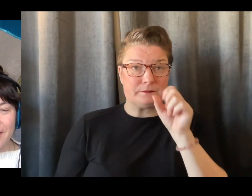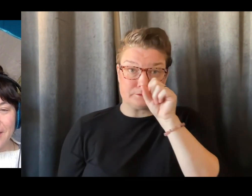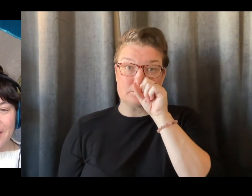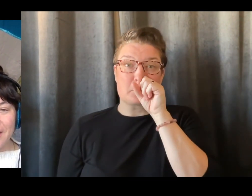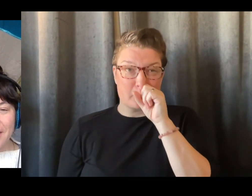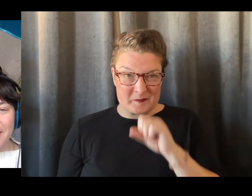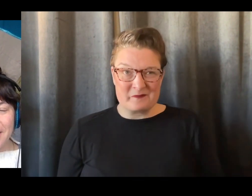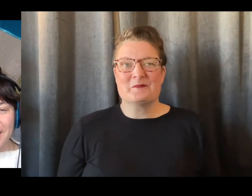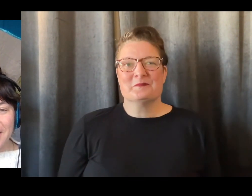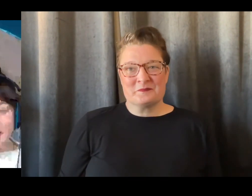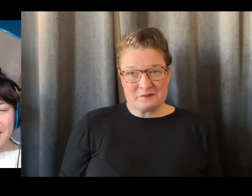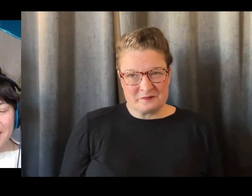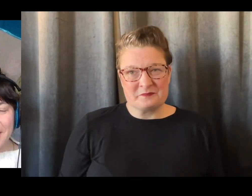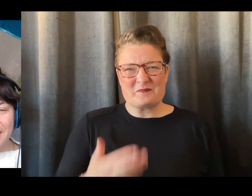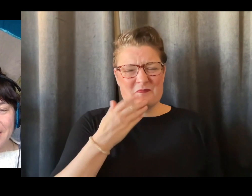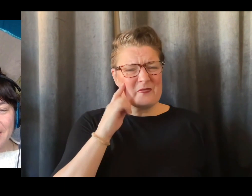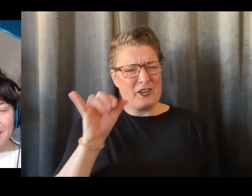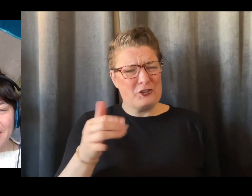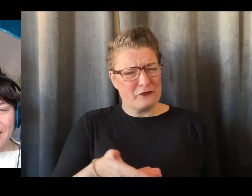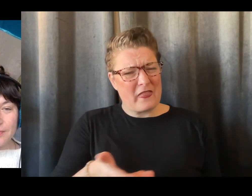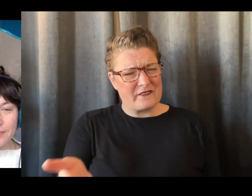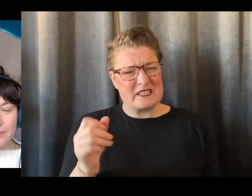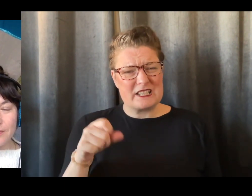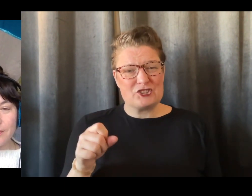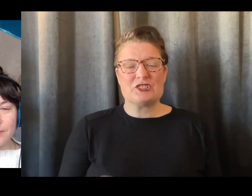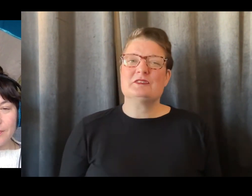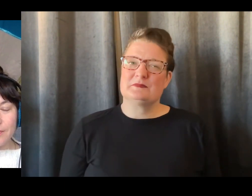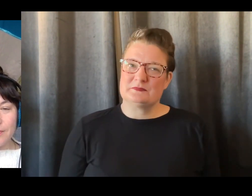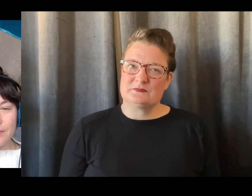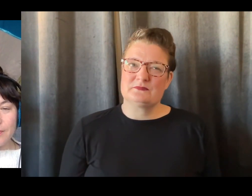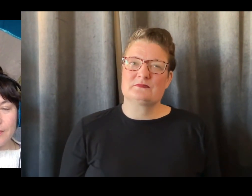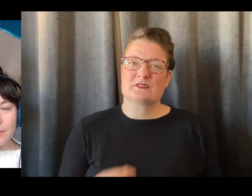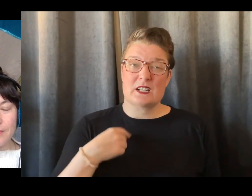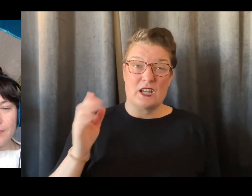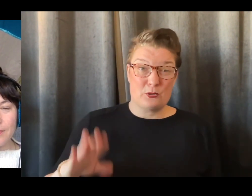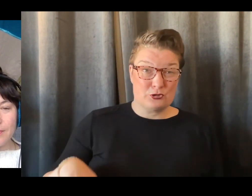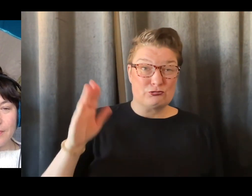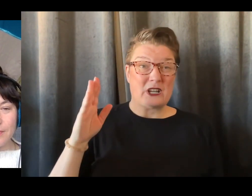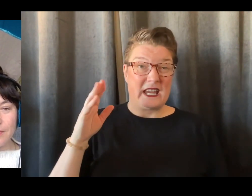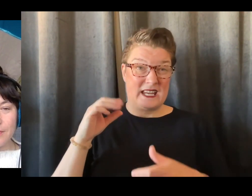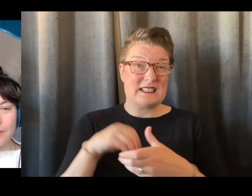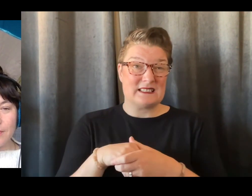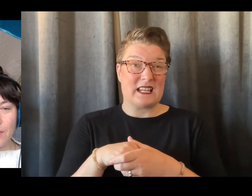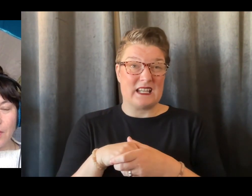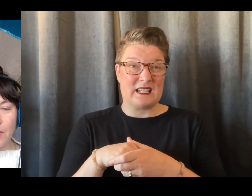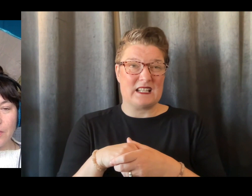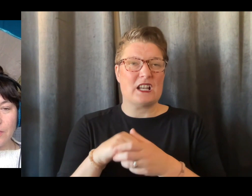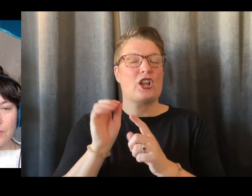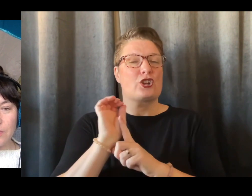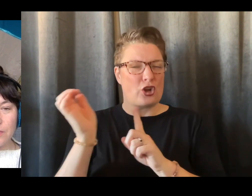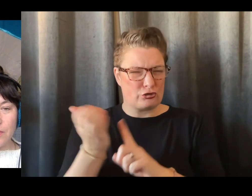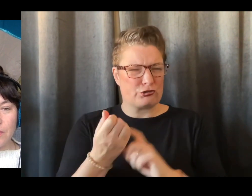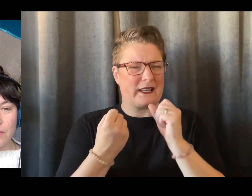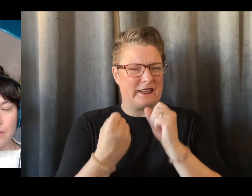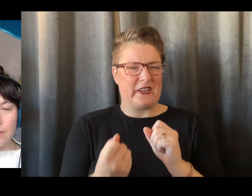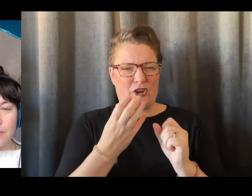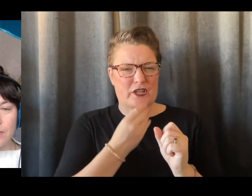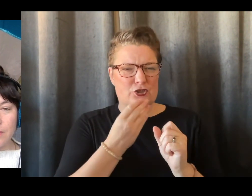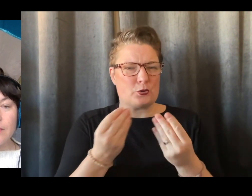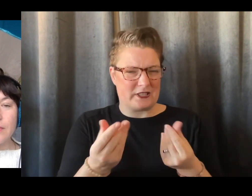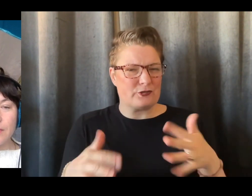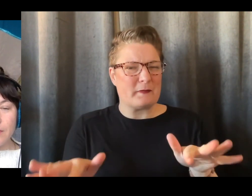Um, well, I was raised in a, in a culturally very Jewish space and with